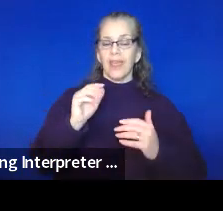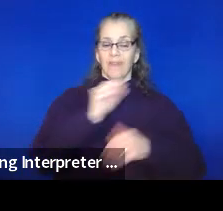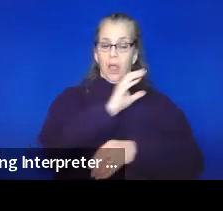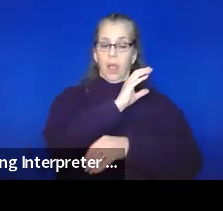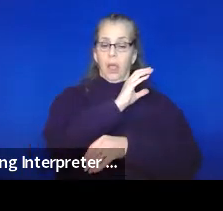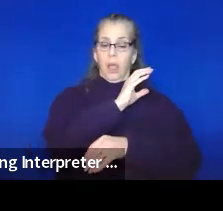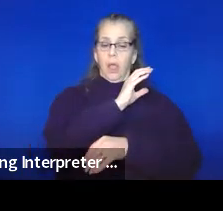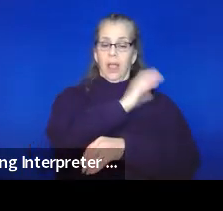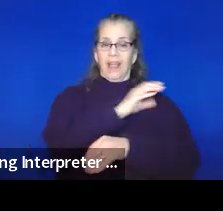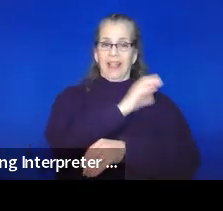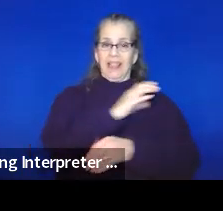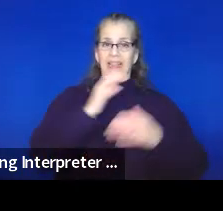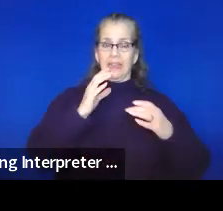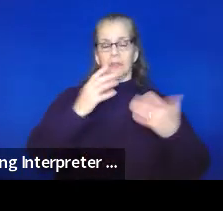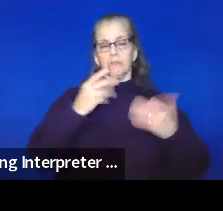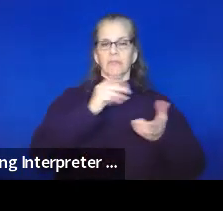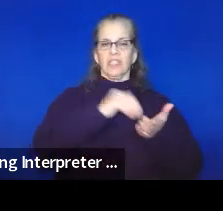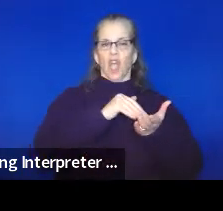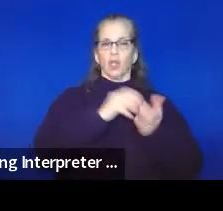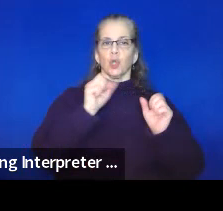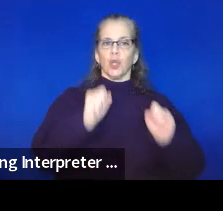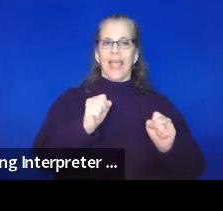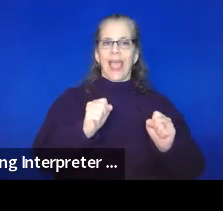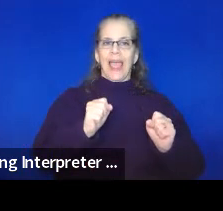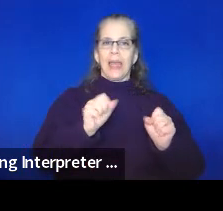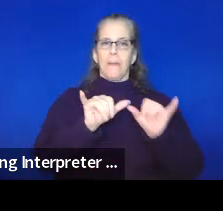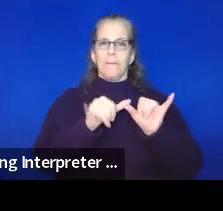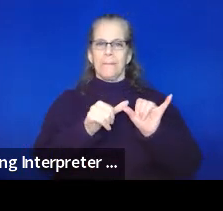can comprehend emotion from a spoken phrase?